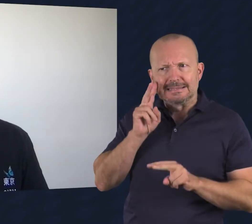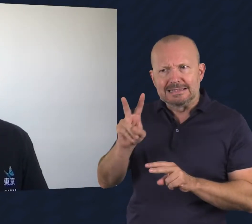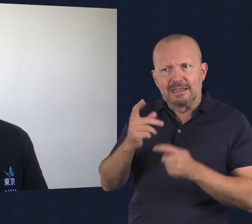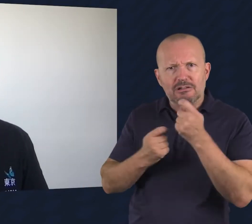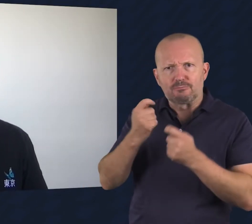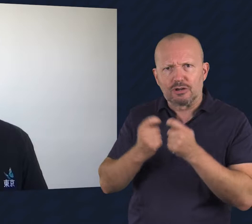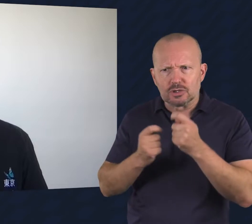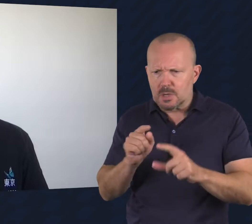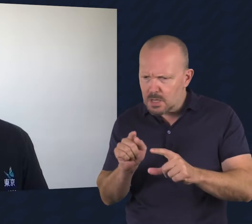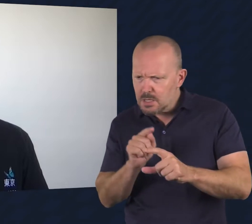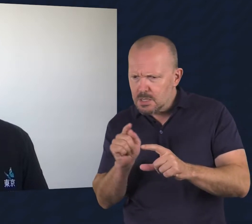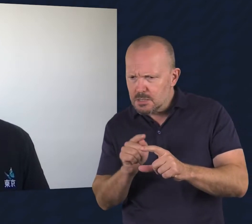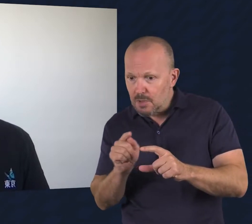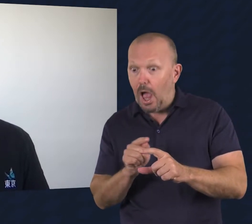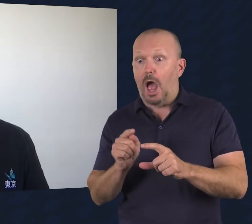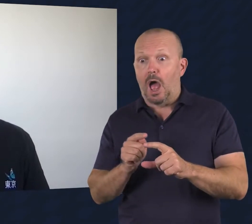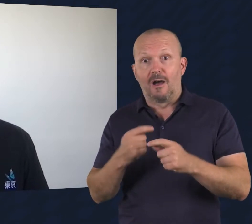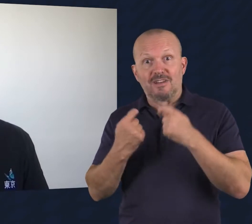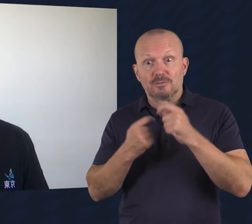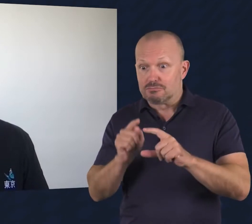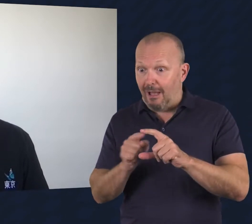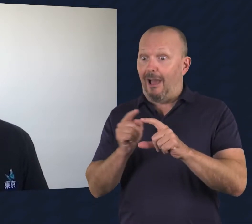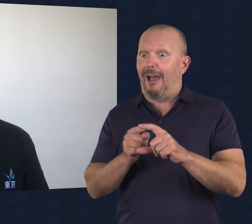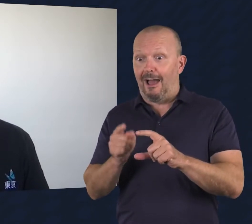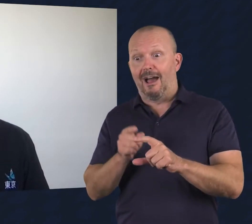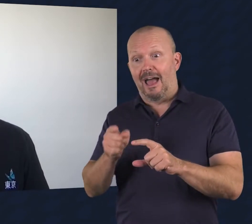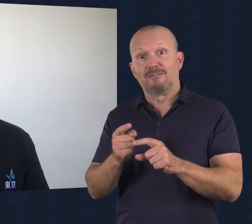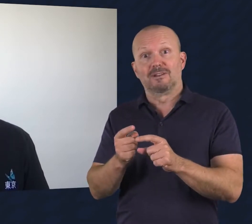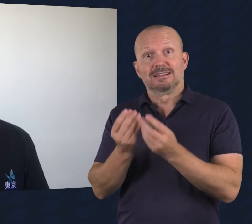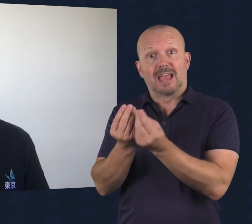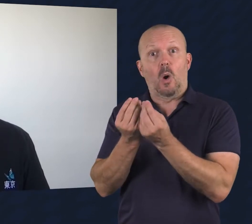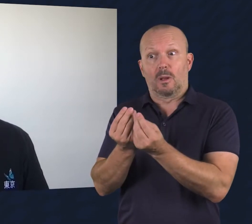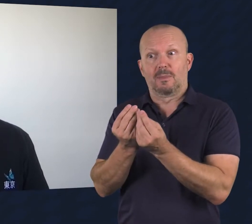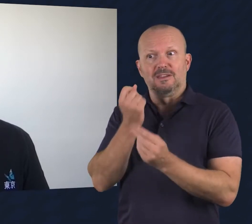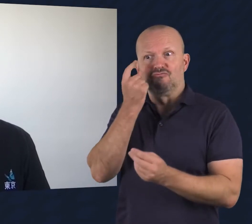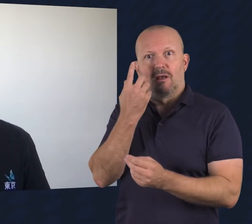I remember how excited and surprised people were when they discovered this taonga they didn't even know existed.